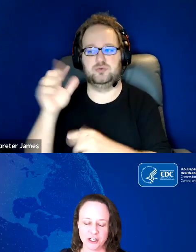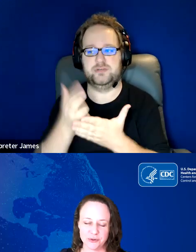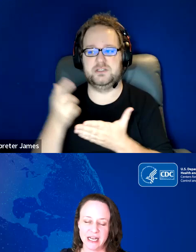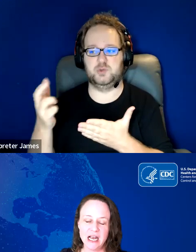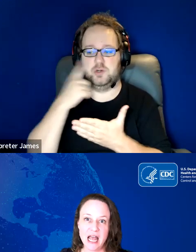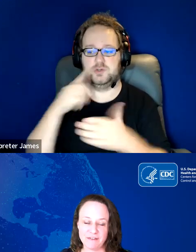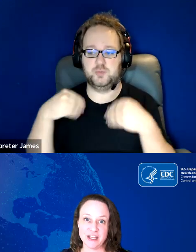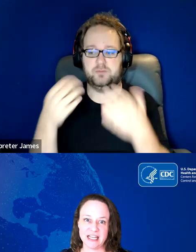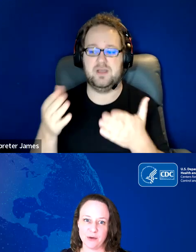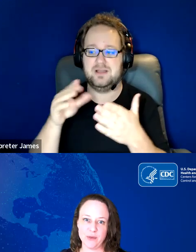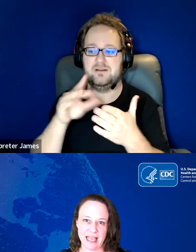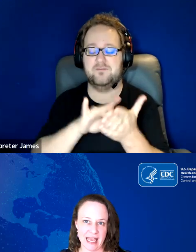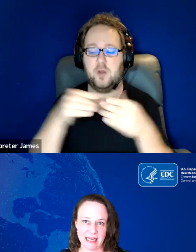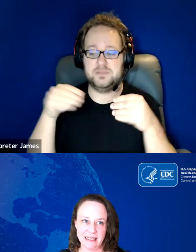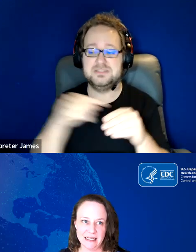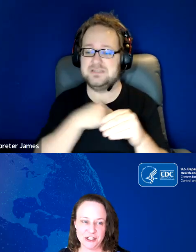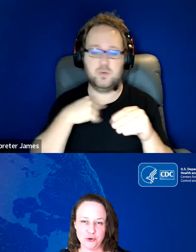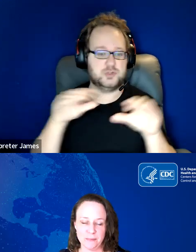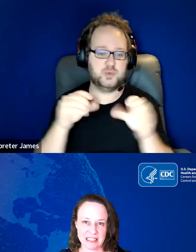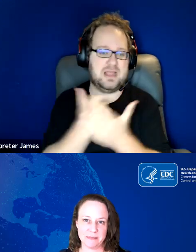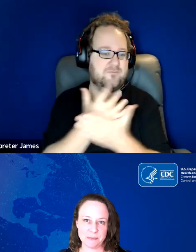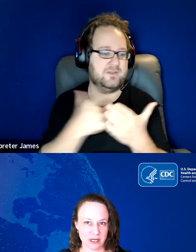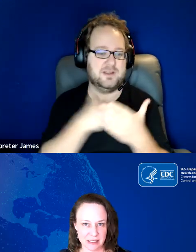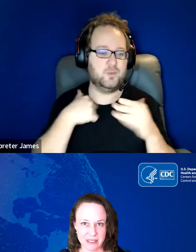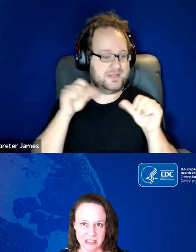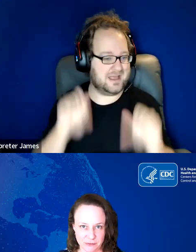are doing everything that we can to maximize proximity to